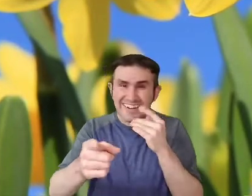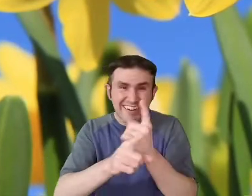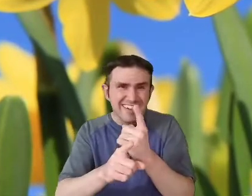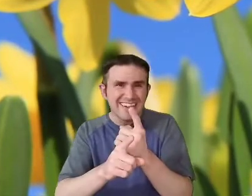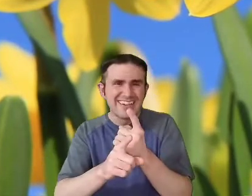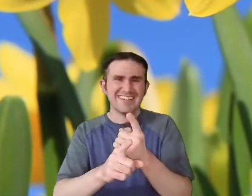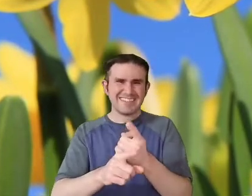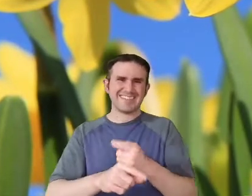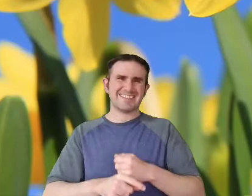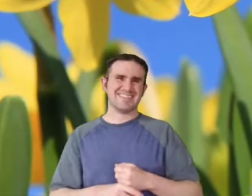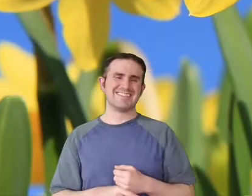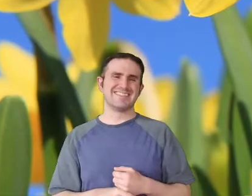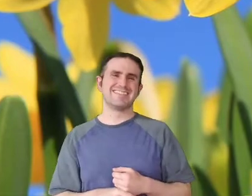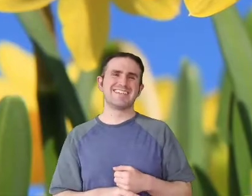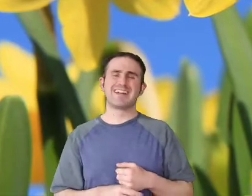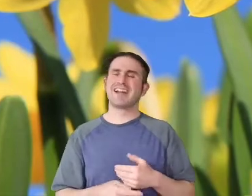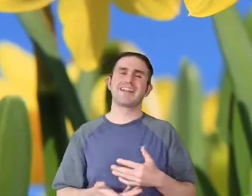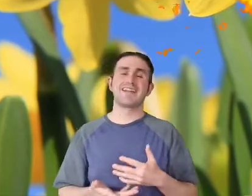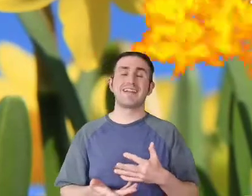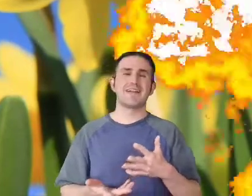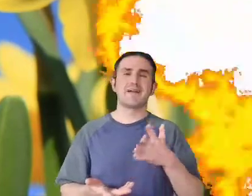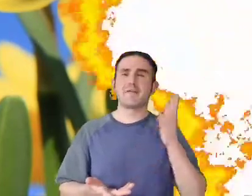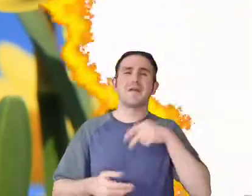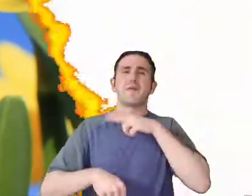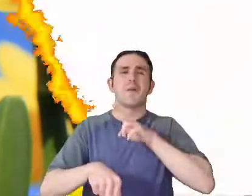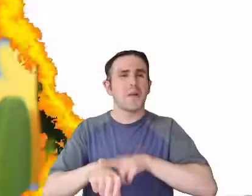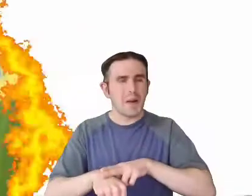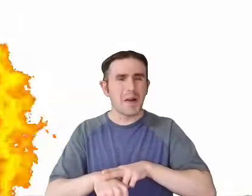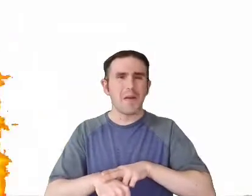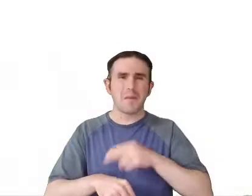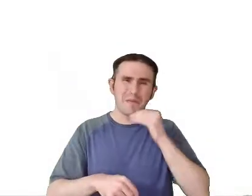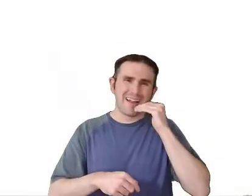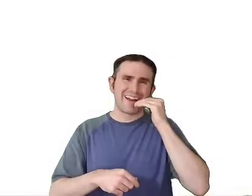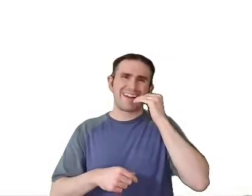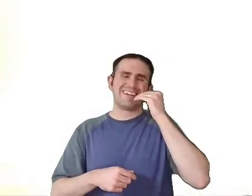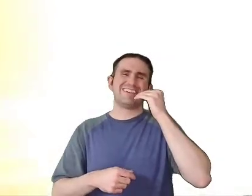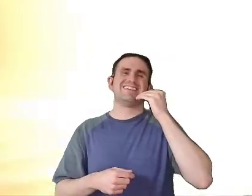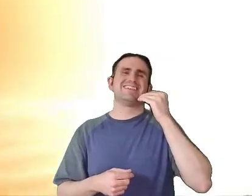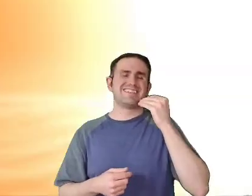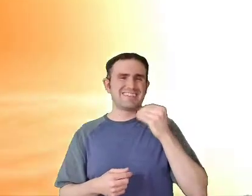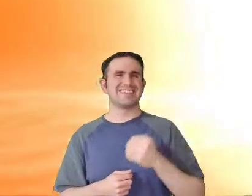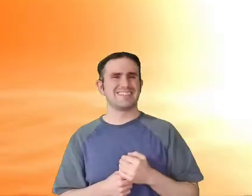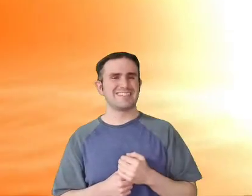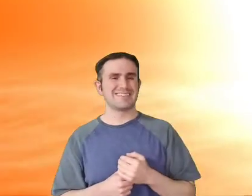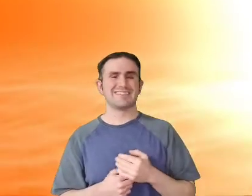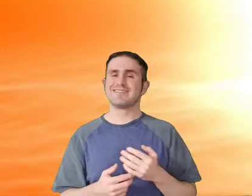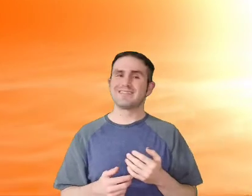right? You just can't help it! It's a natural reaction there, when you see colors like that.